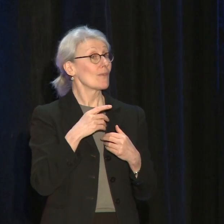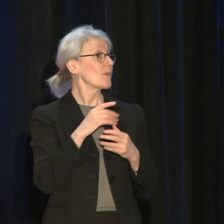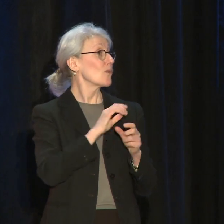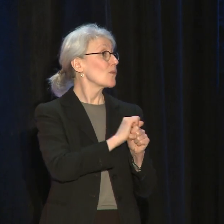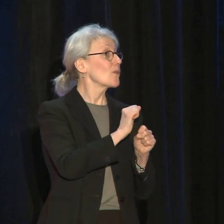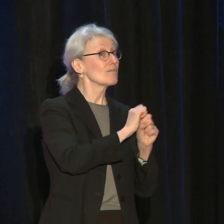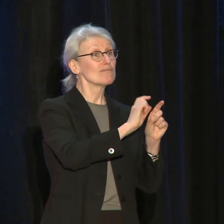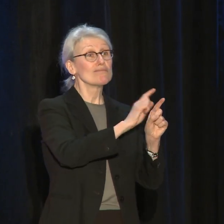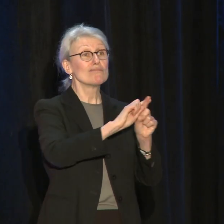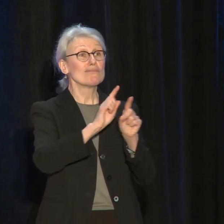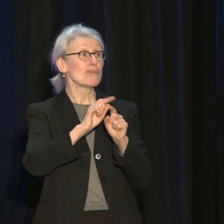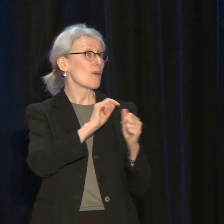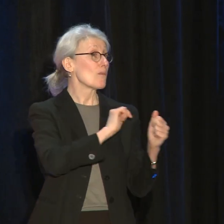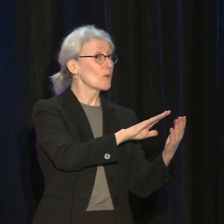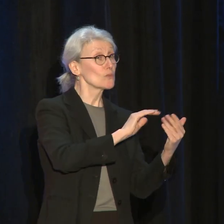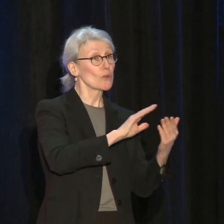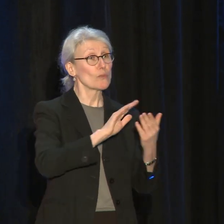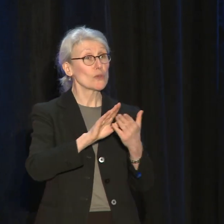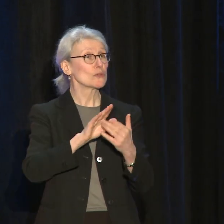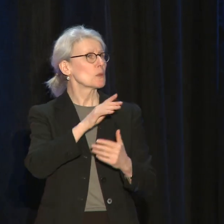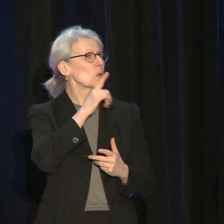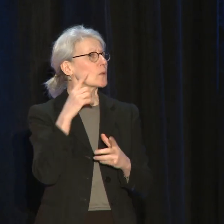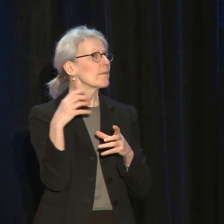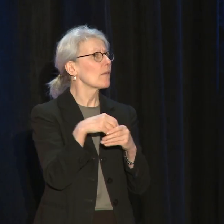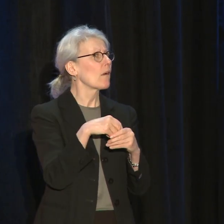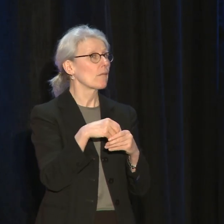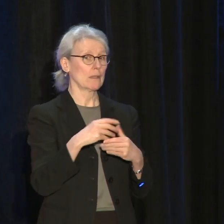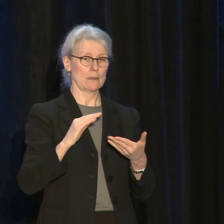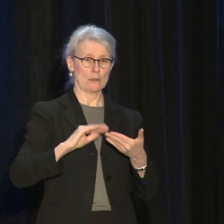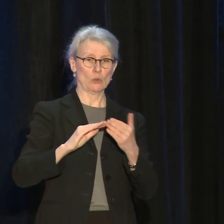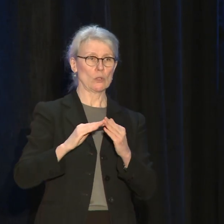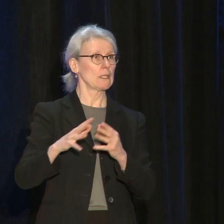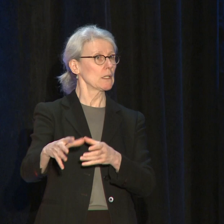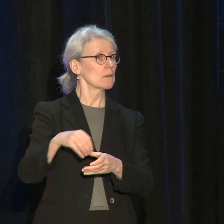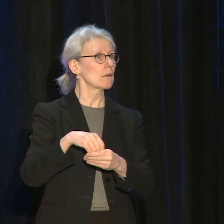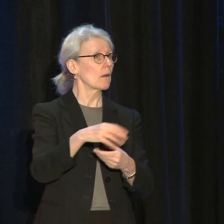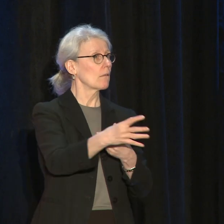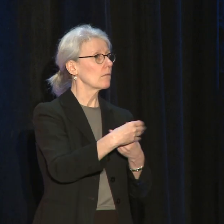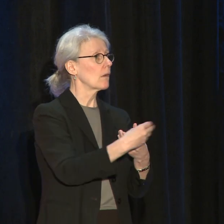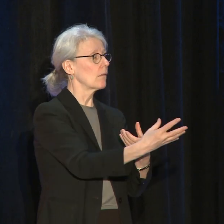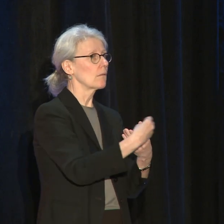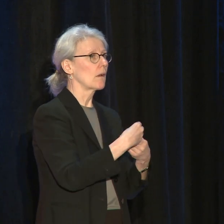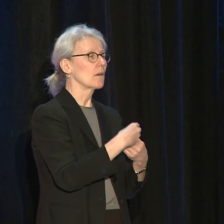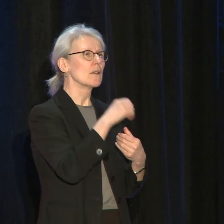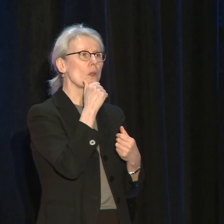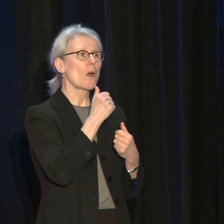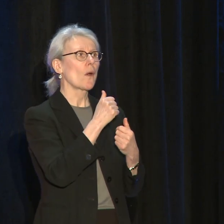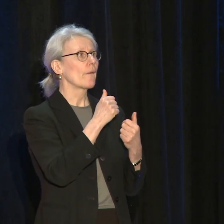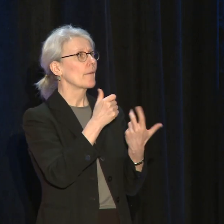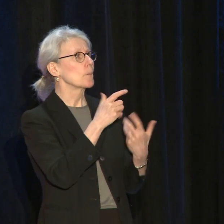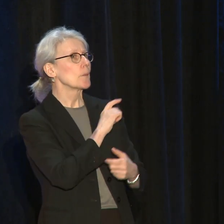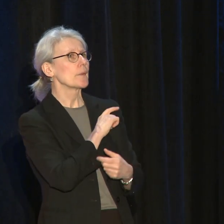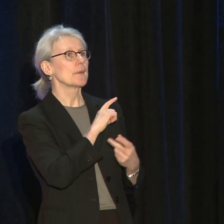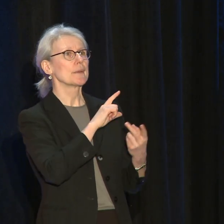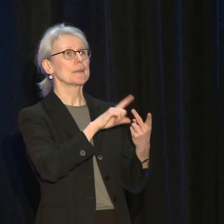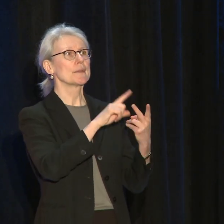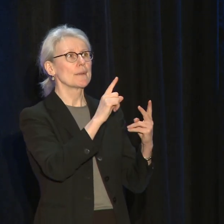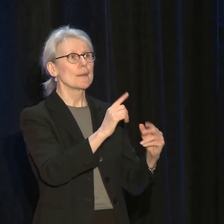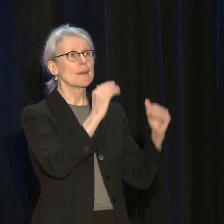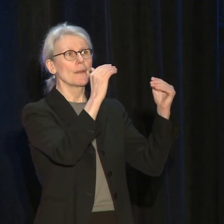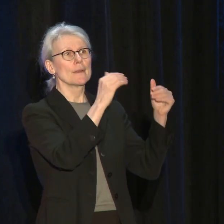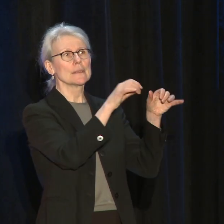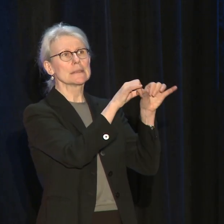be led by members of the communities that are being targeted by this system. Not only their